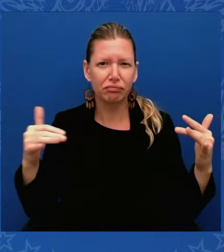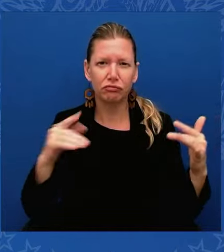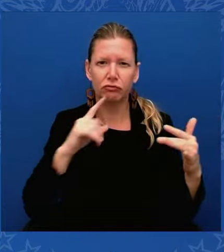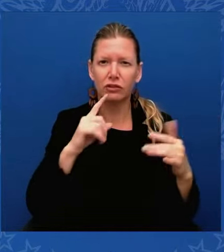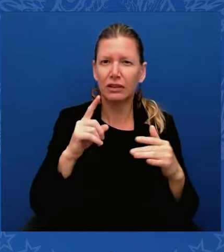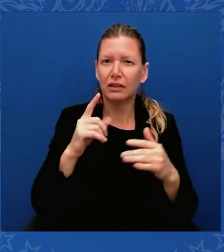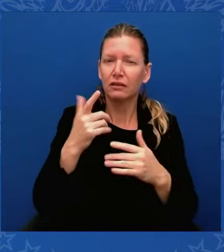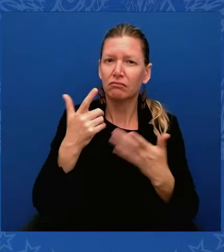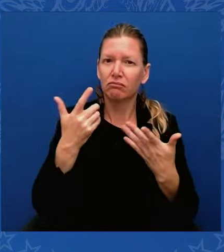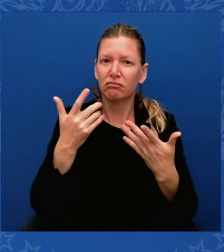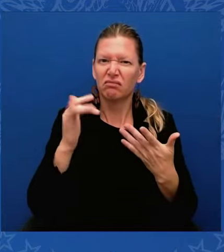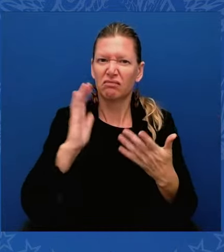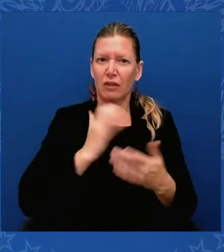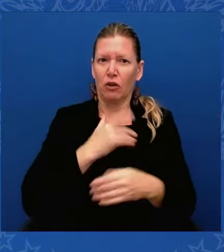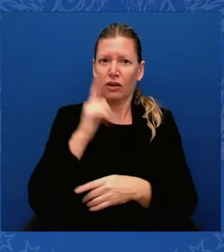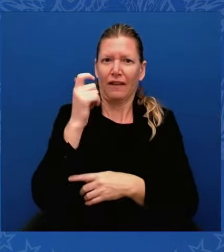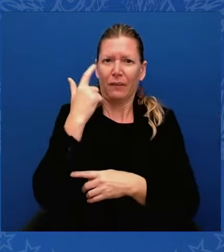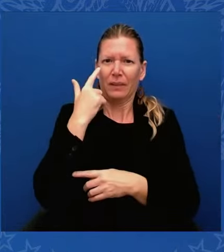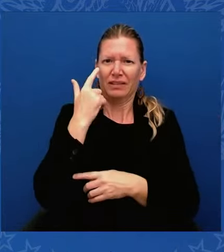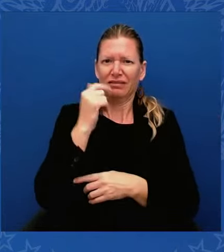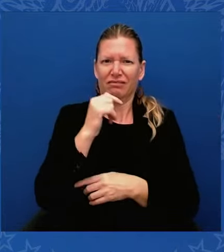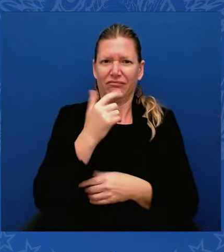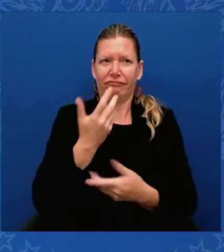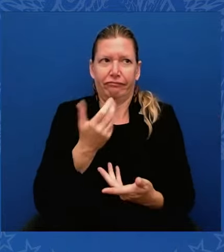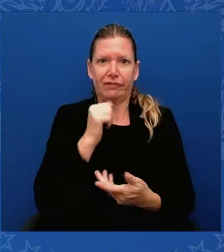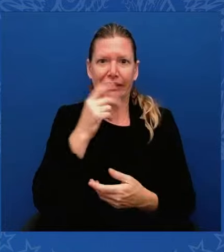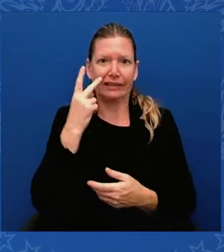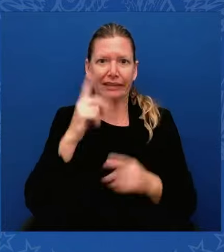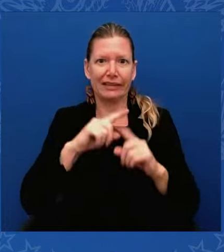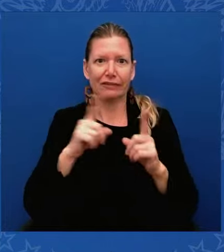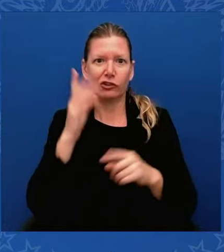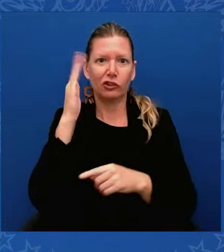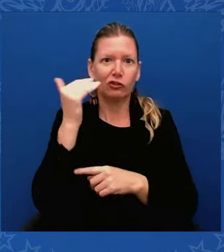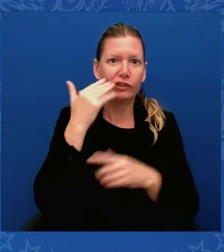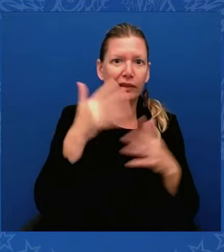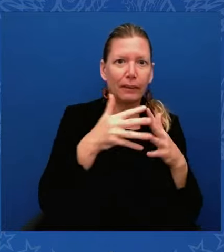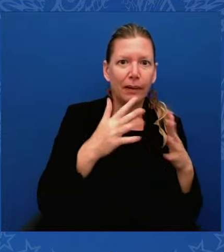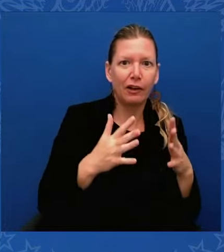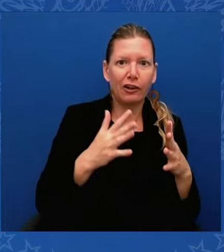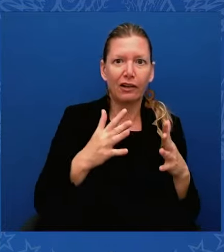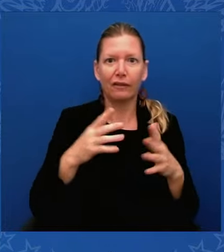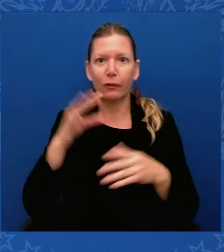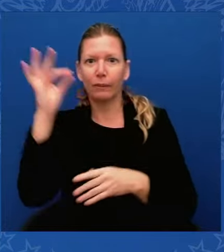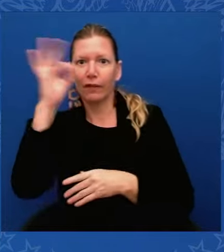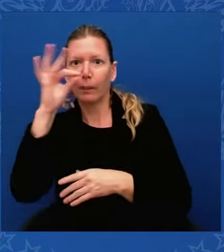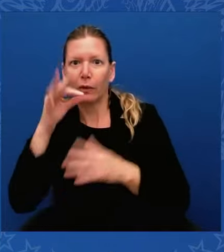How in the hell can they address the needs of each community? And we've changed that disaggregation.